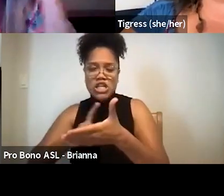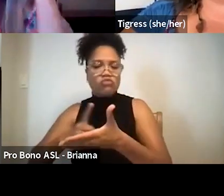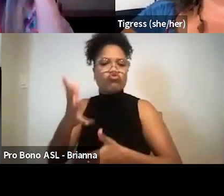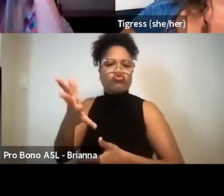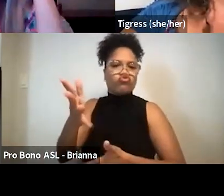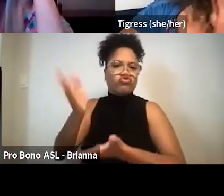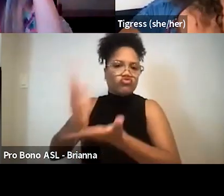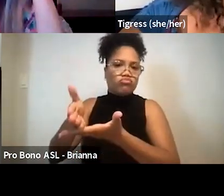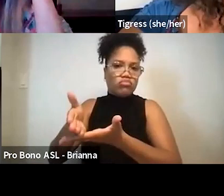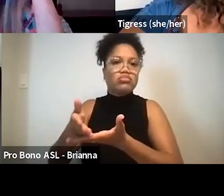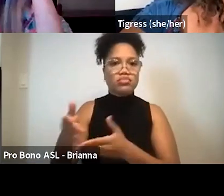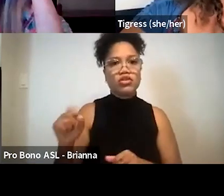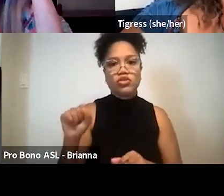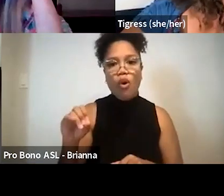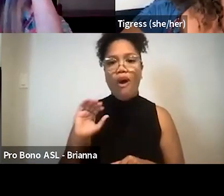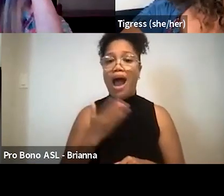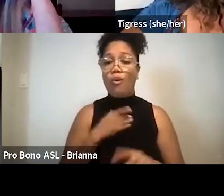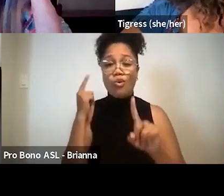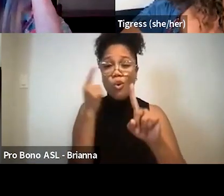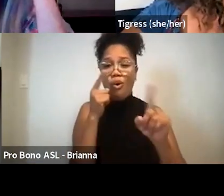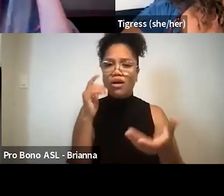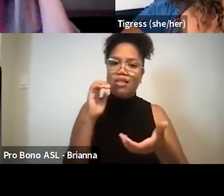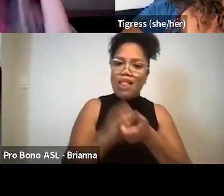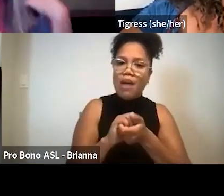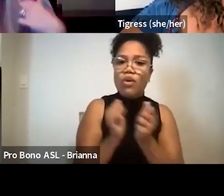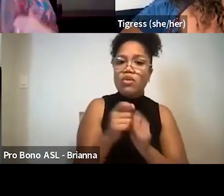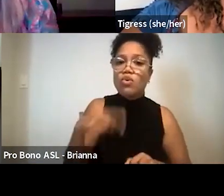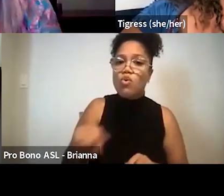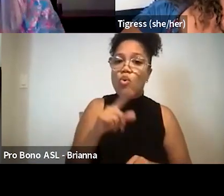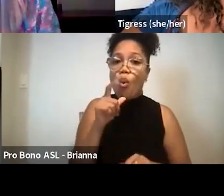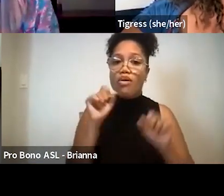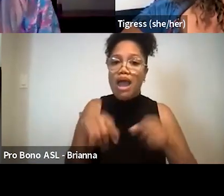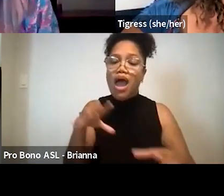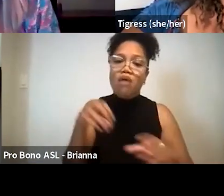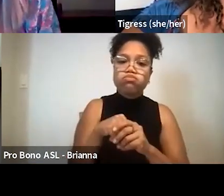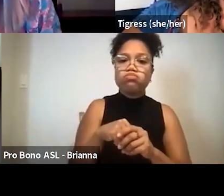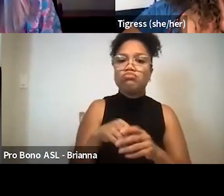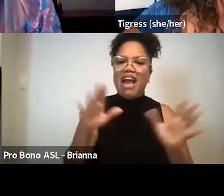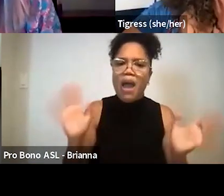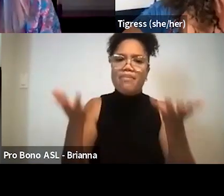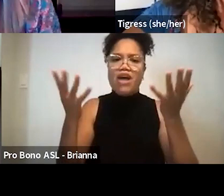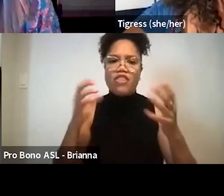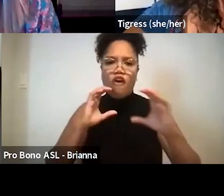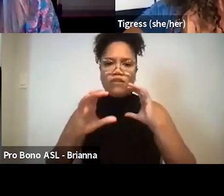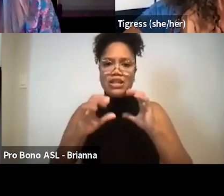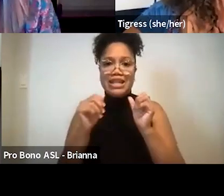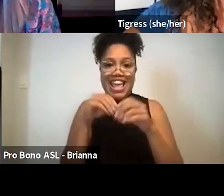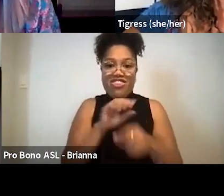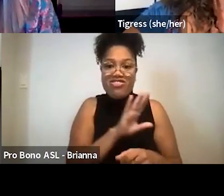So our goal is really to collaborate with with individuals who can contribute and amplify to the conversation within their communities, but also in beyond.